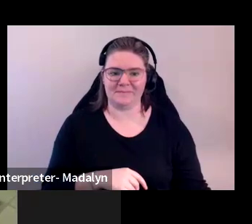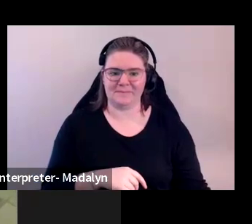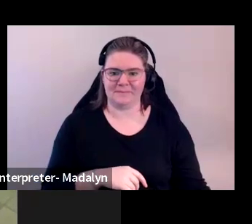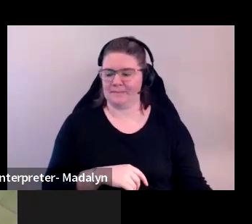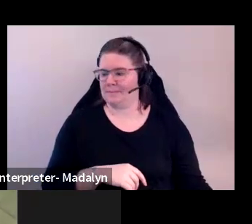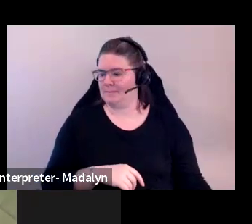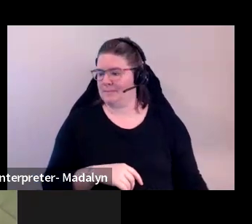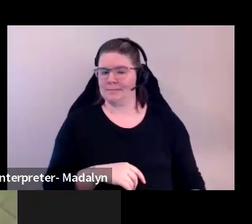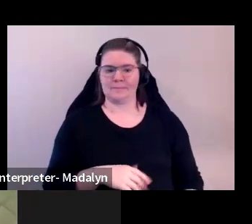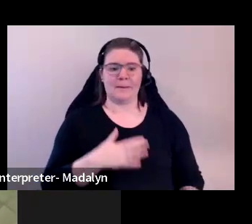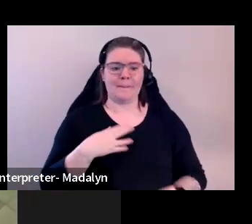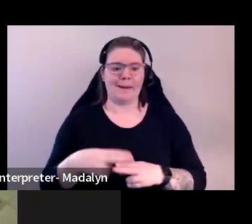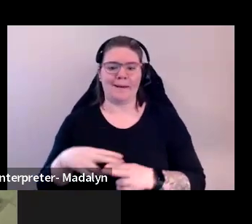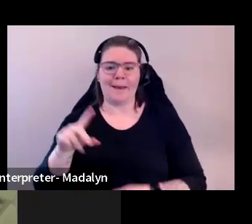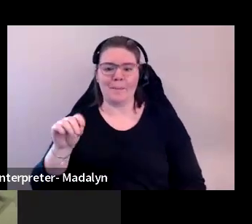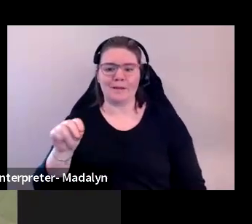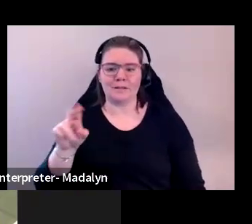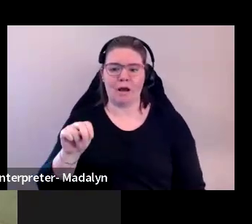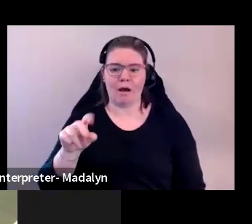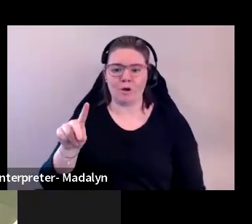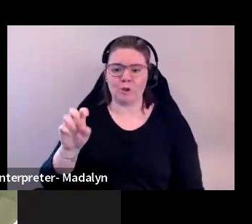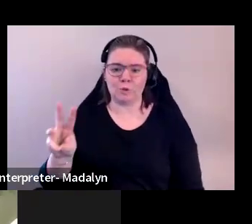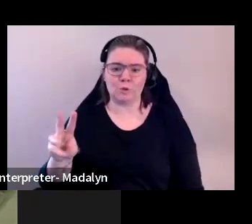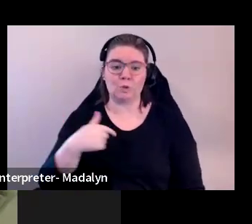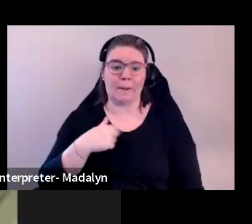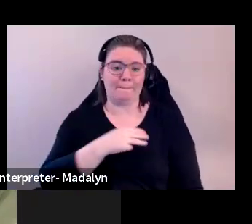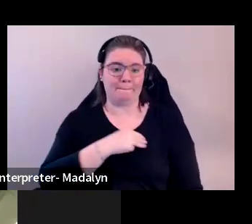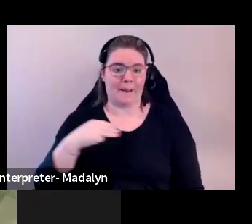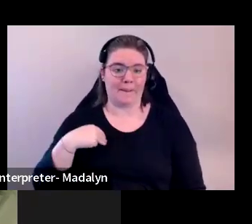Don Dew: My name is Don Ju. I am a member of the Board of April.